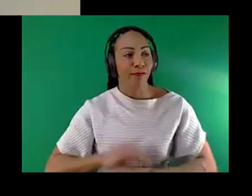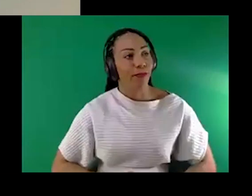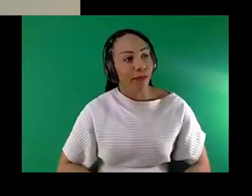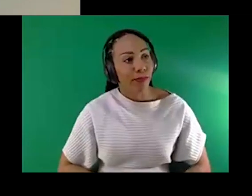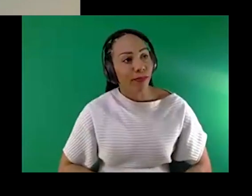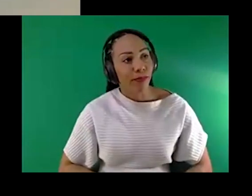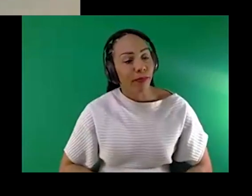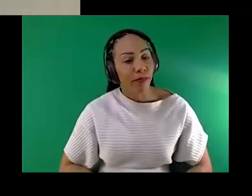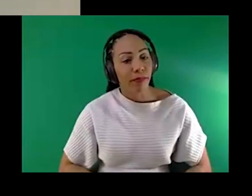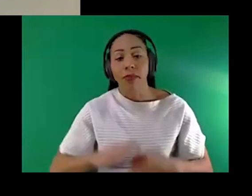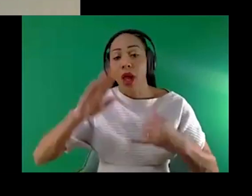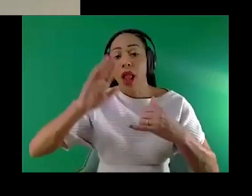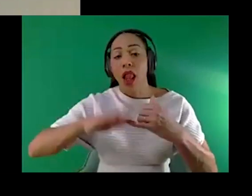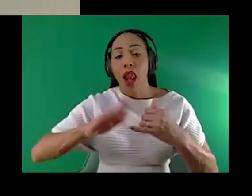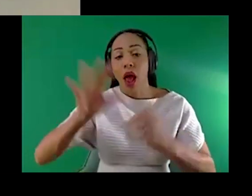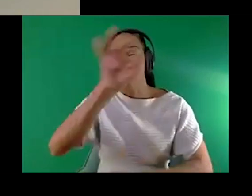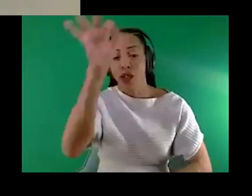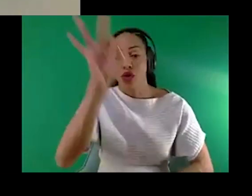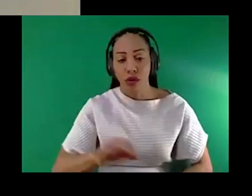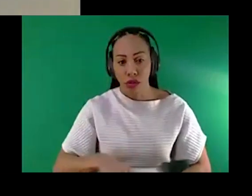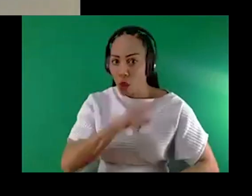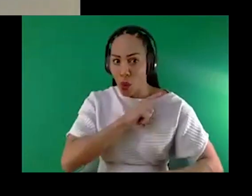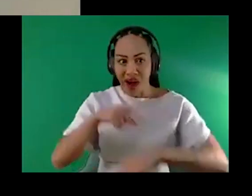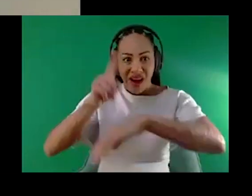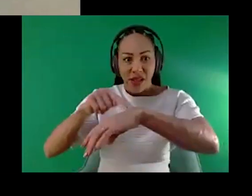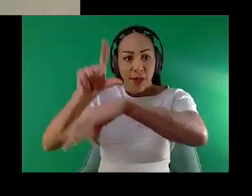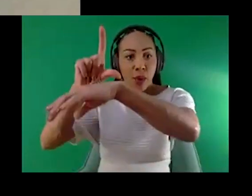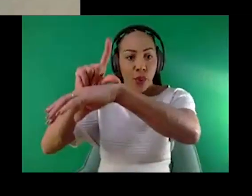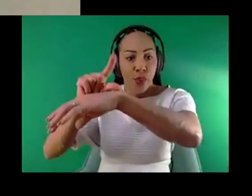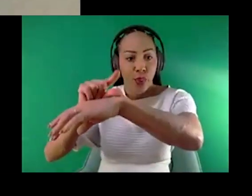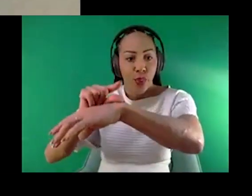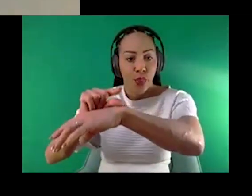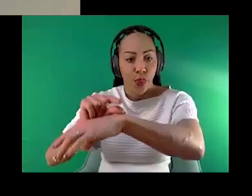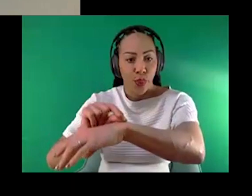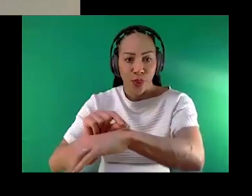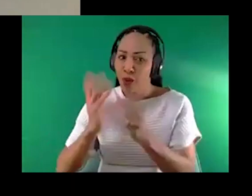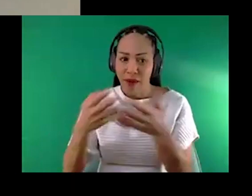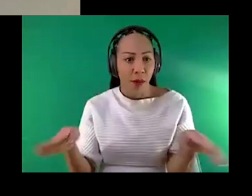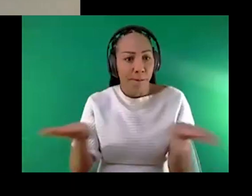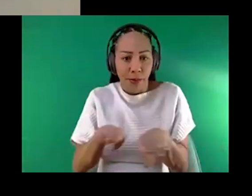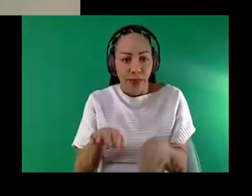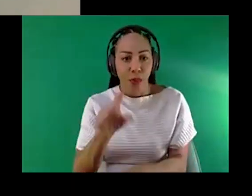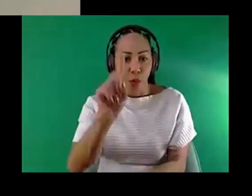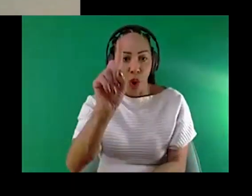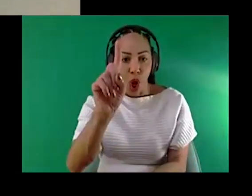question um as we are running out of time and we do need to wrap up at 1:00 um I will answer